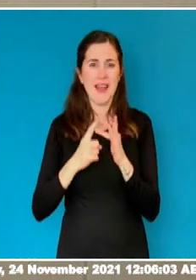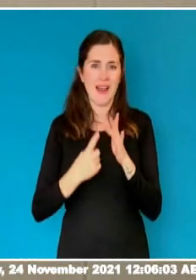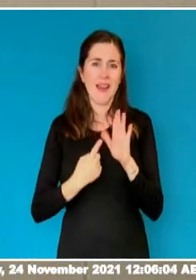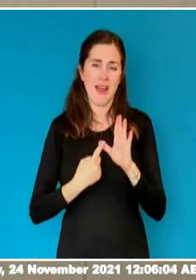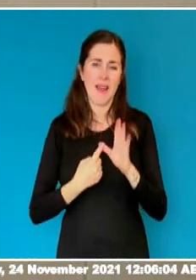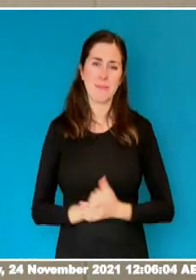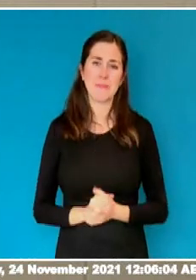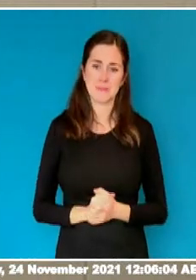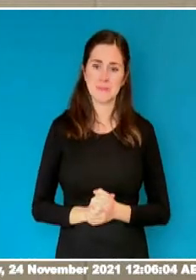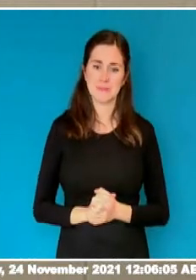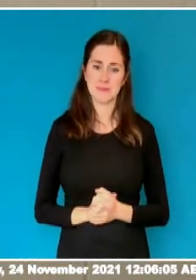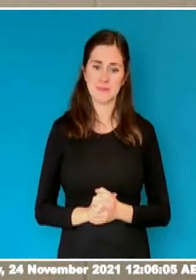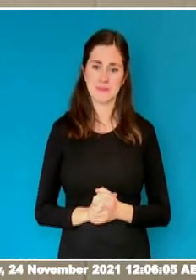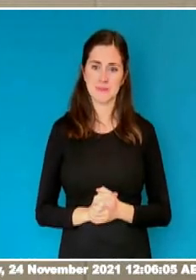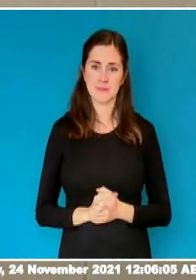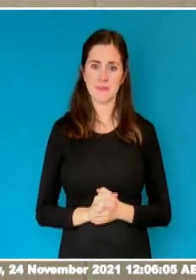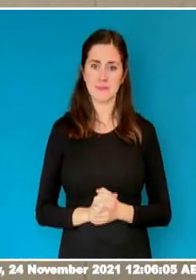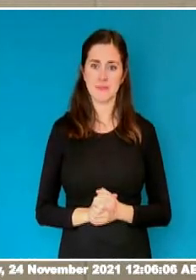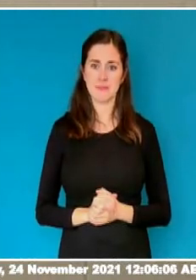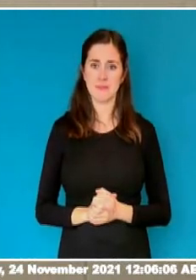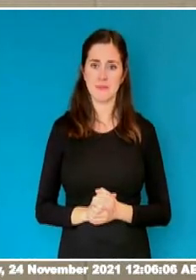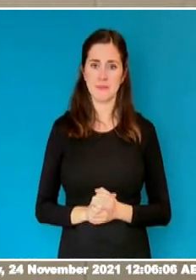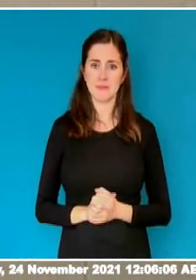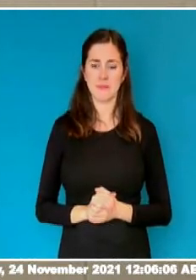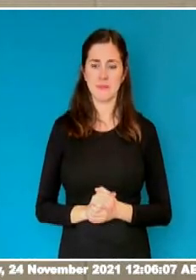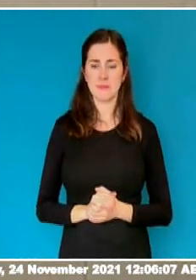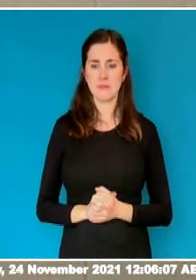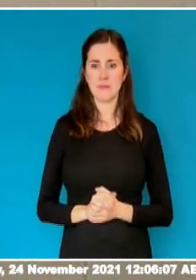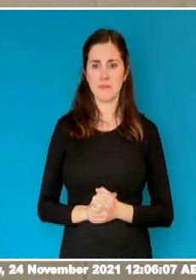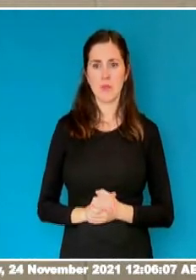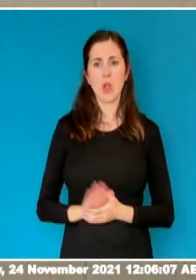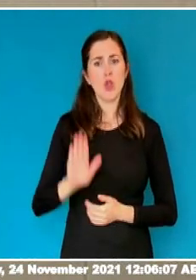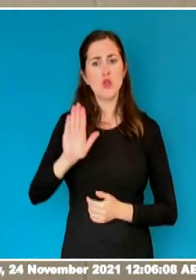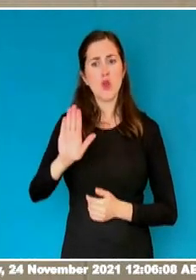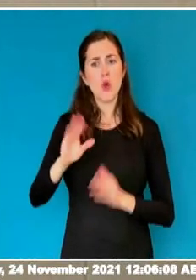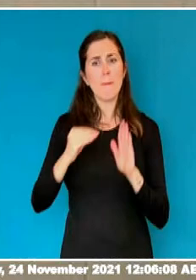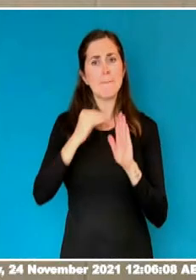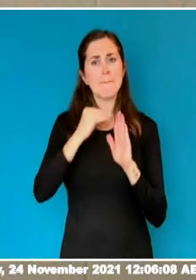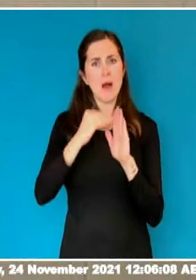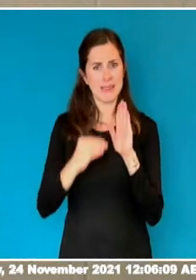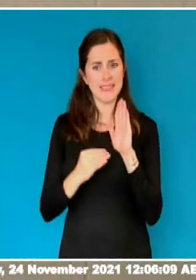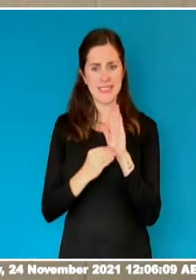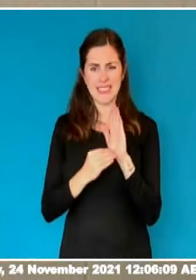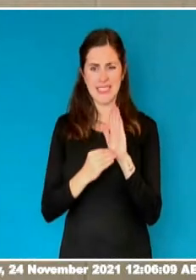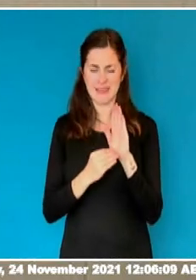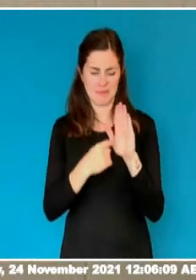talked about. MS DOWSETT: In your policy --- which, Commissioners, you will find in Bundle